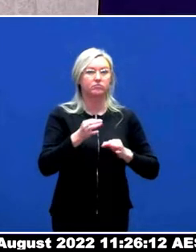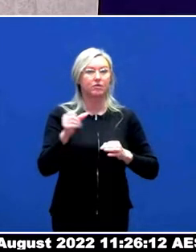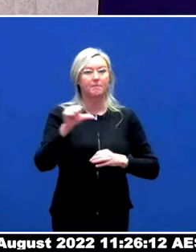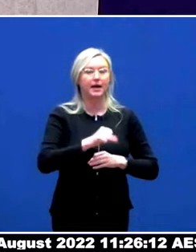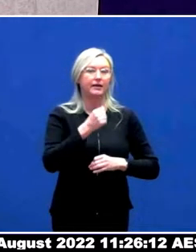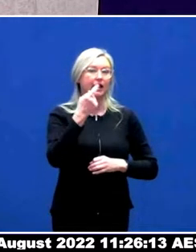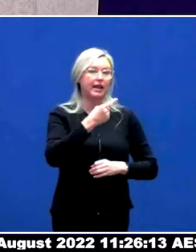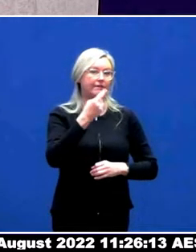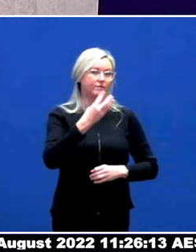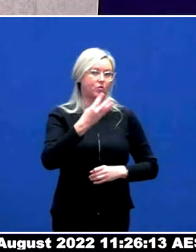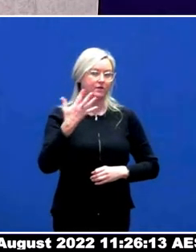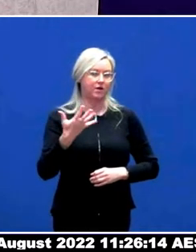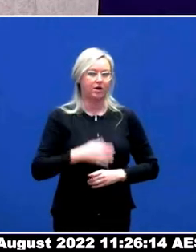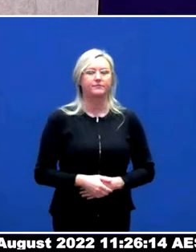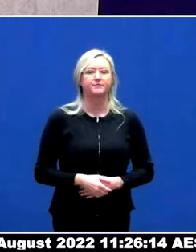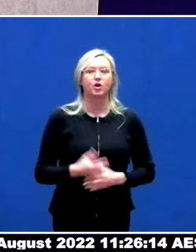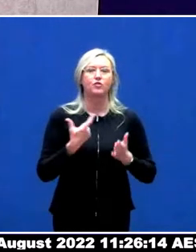Thank you. ASSOCIATE: The Royal Commission is adjourned.